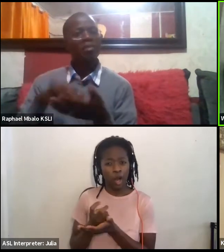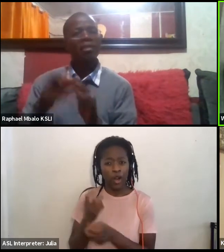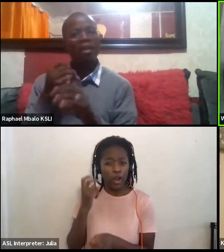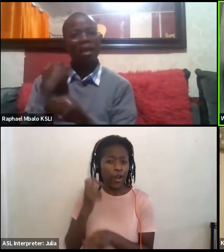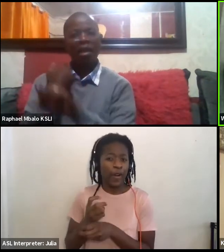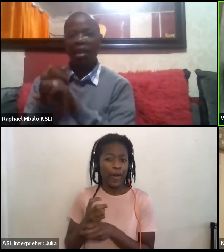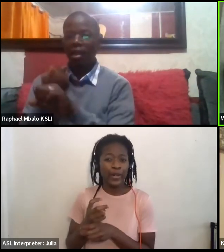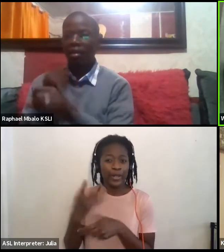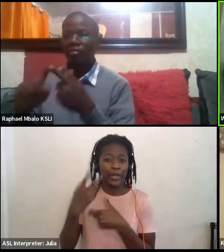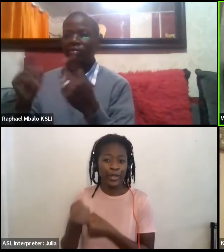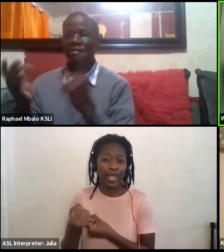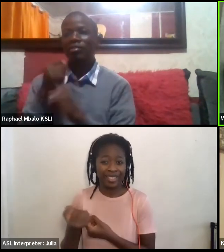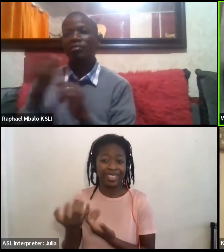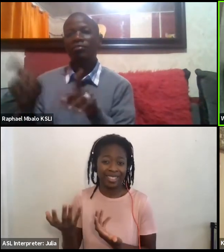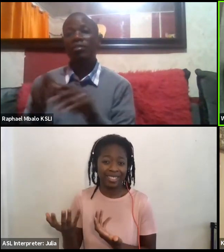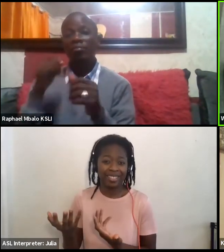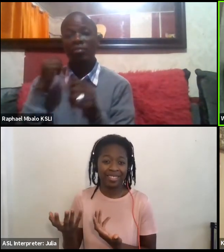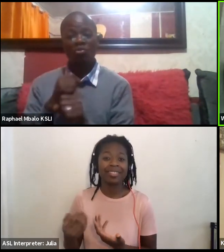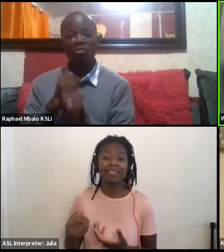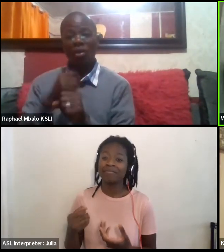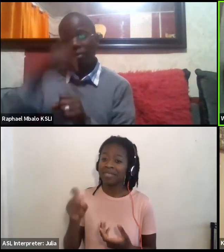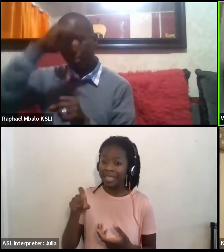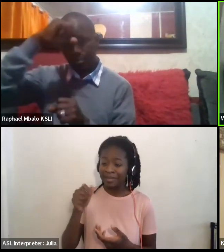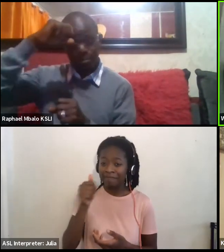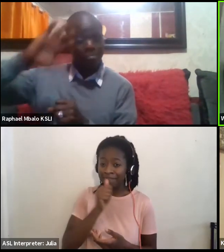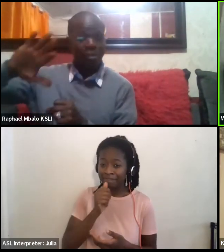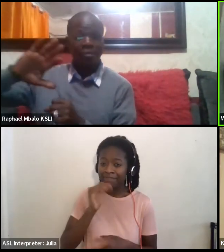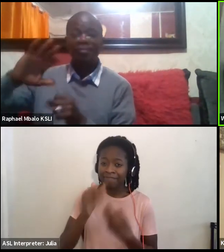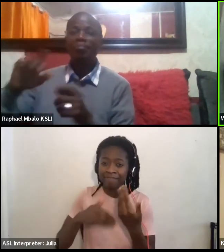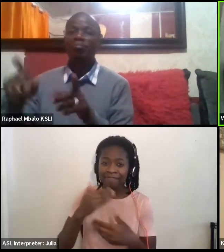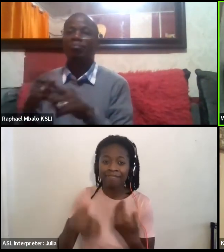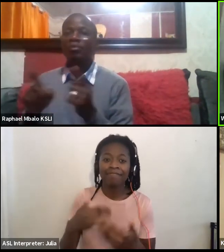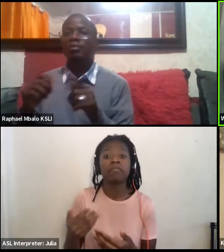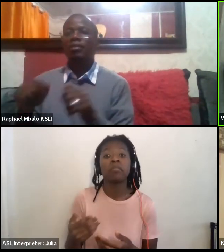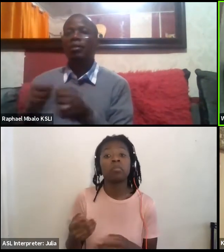It's work, but it happens over time working together